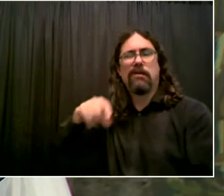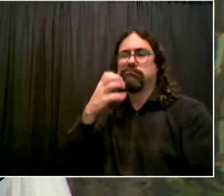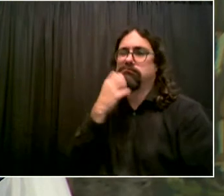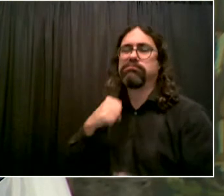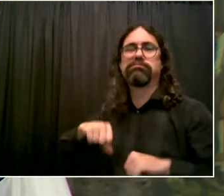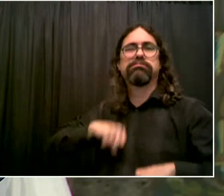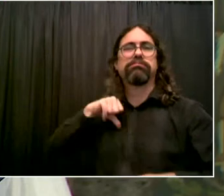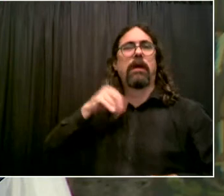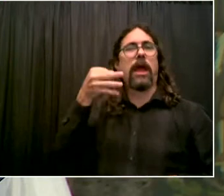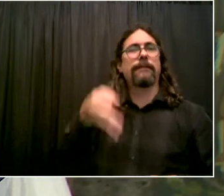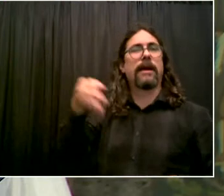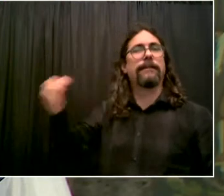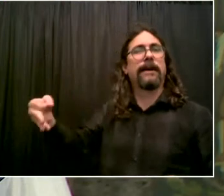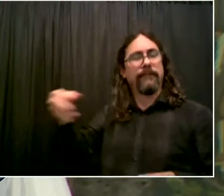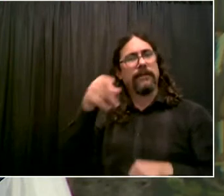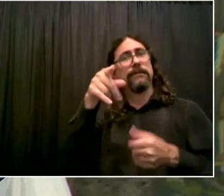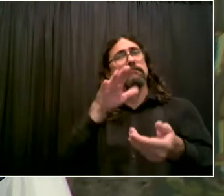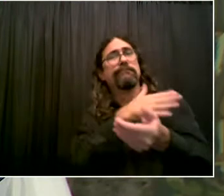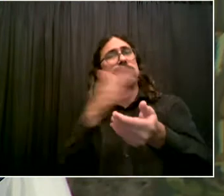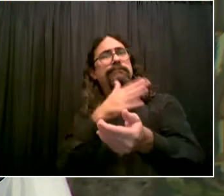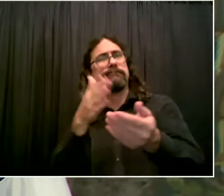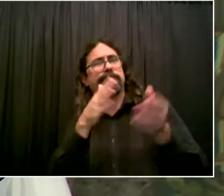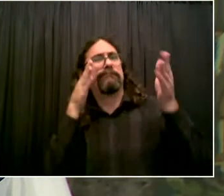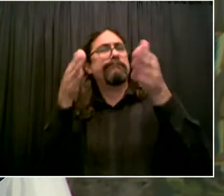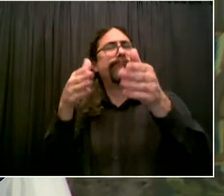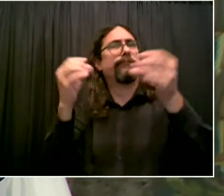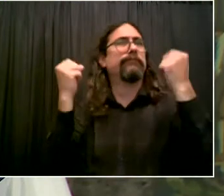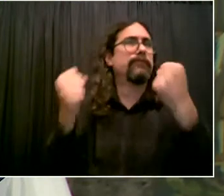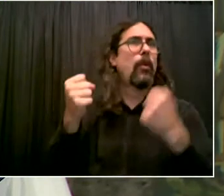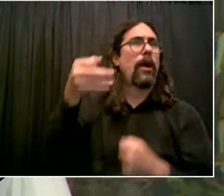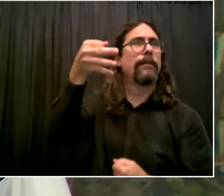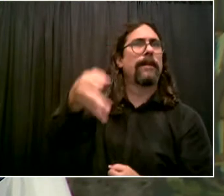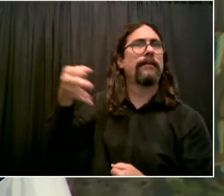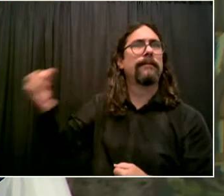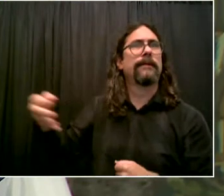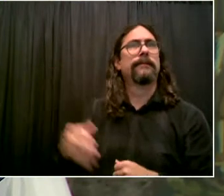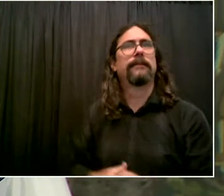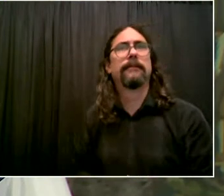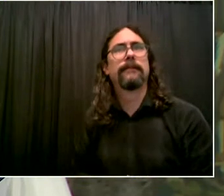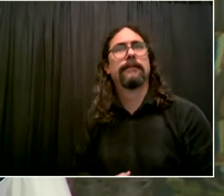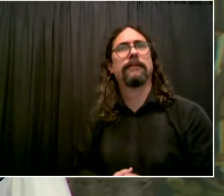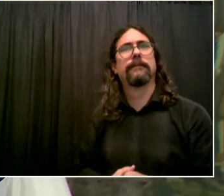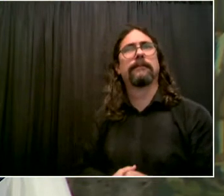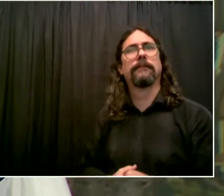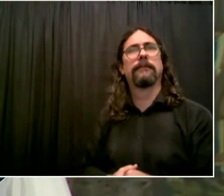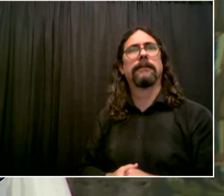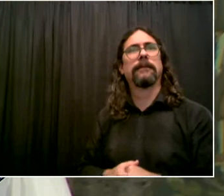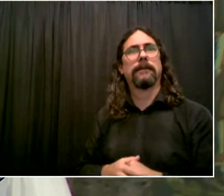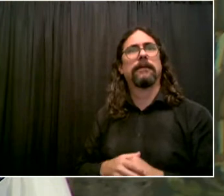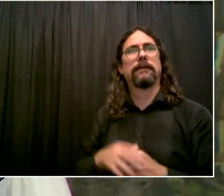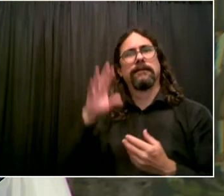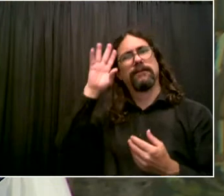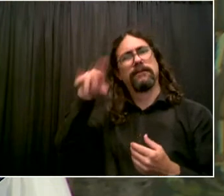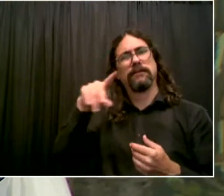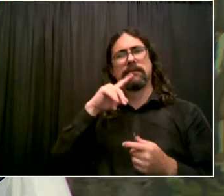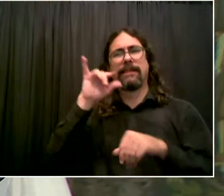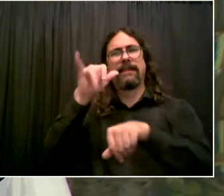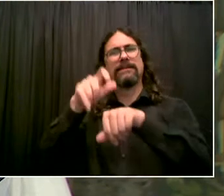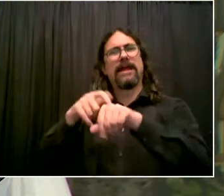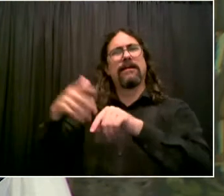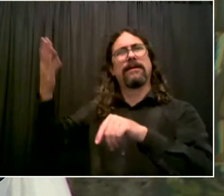FROM YOUNG MEN